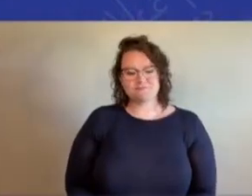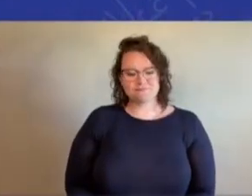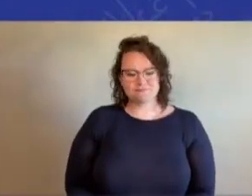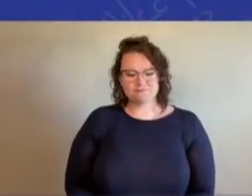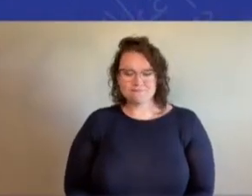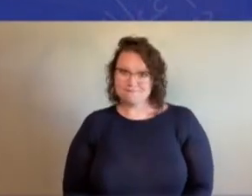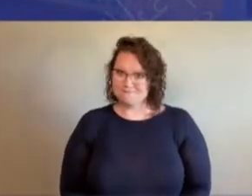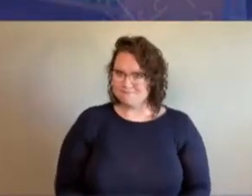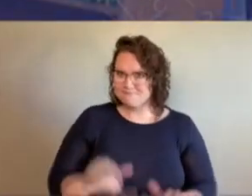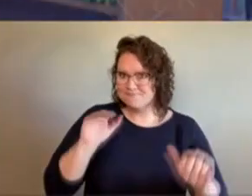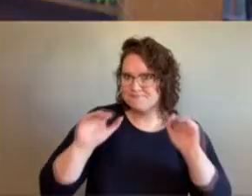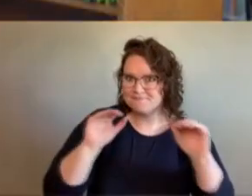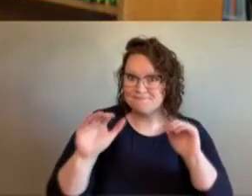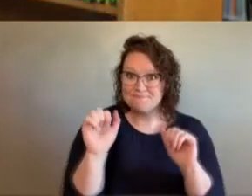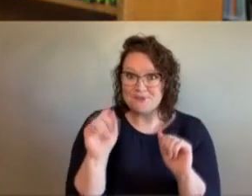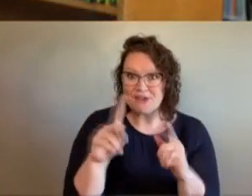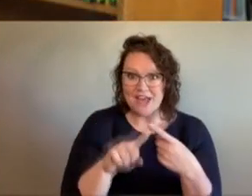family. That is the lesson that he learned.